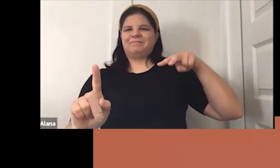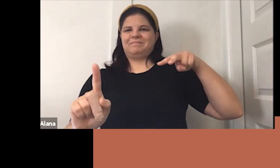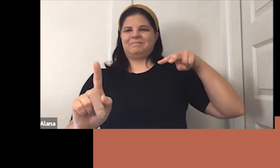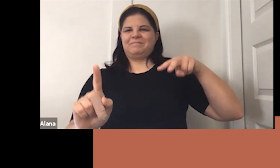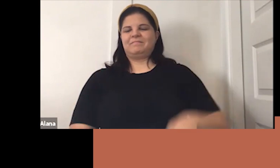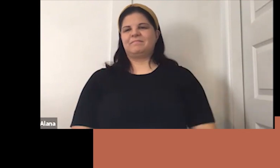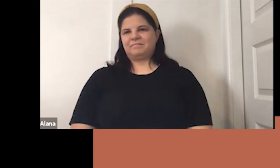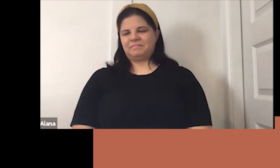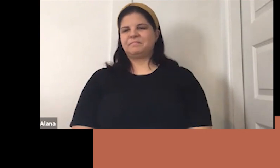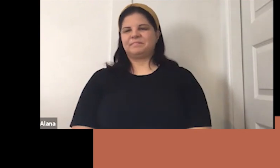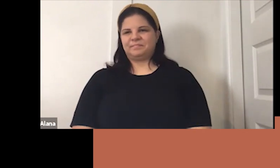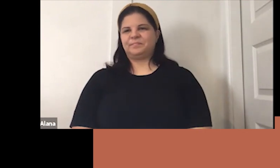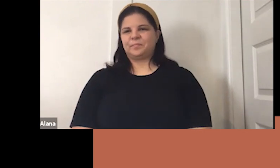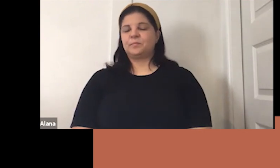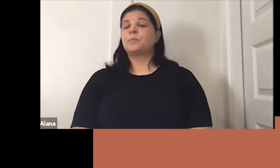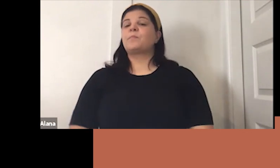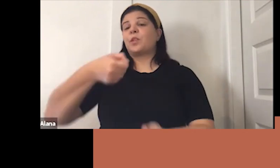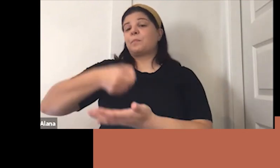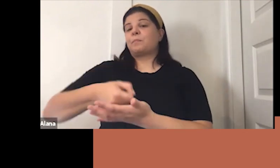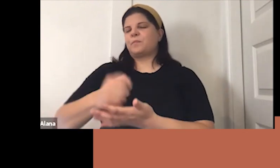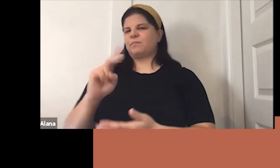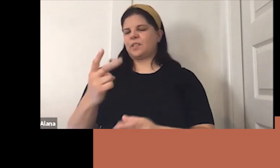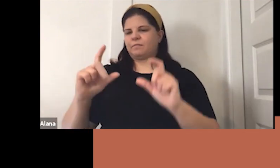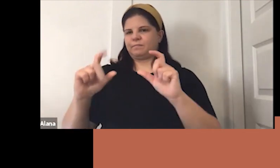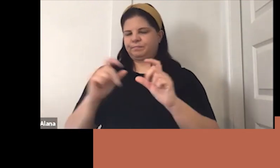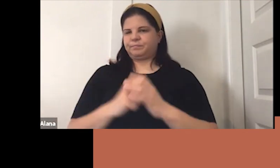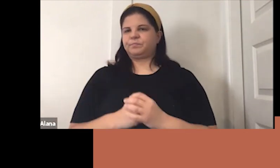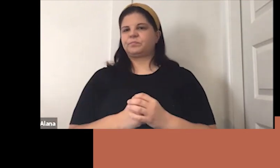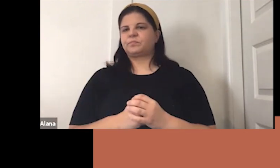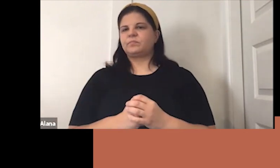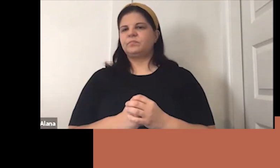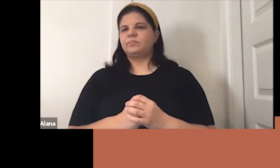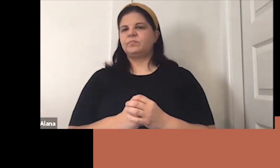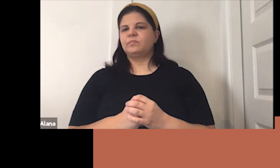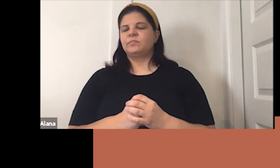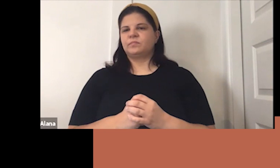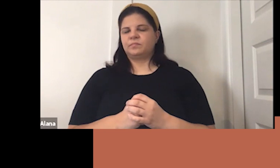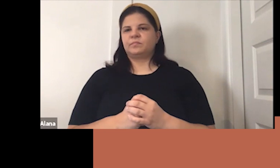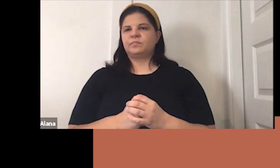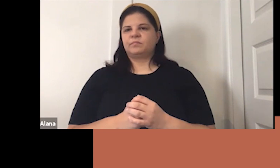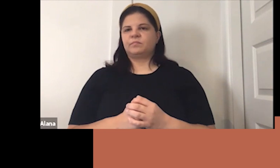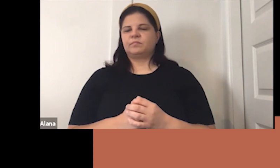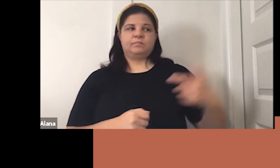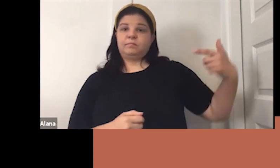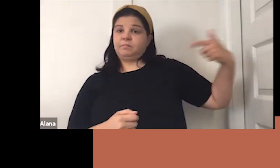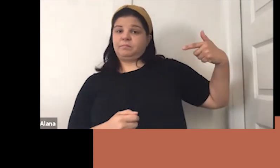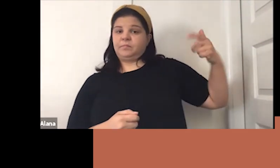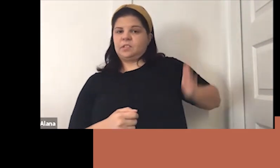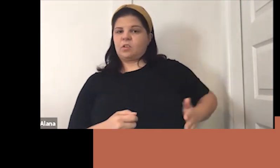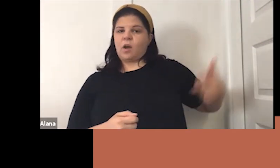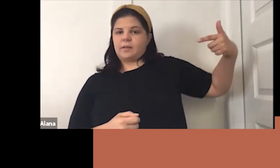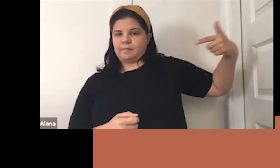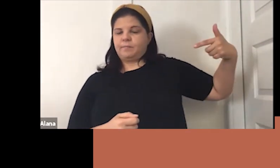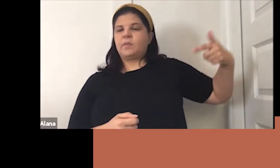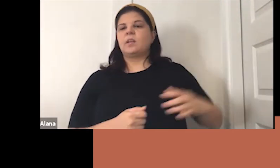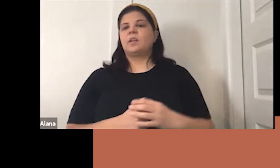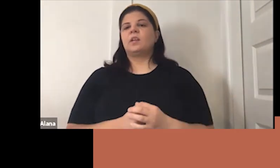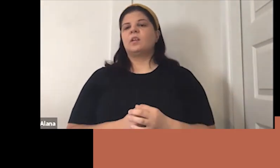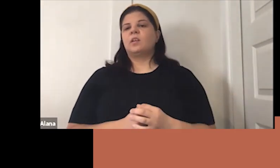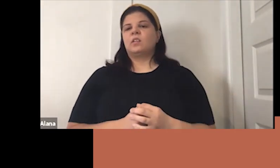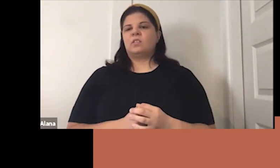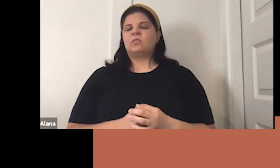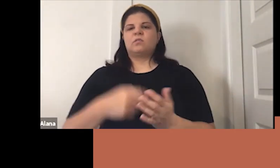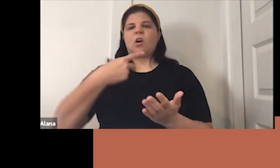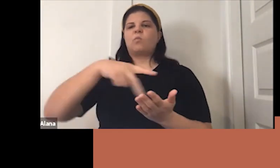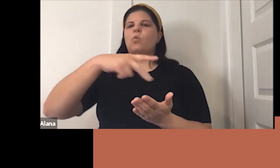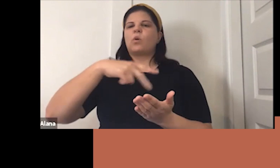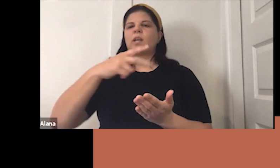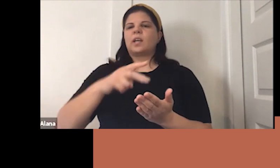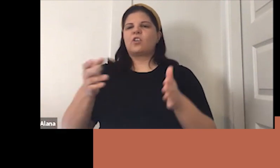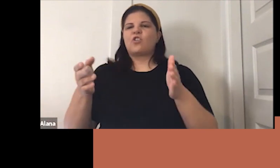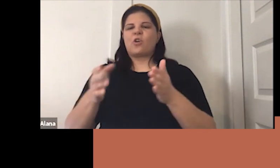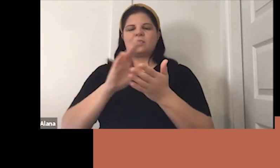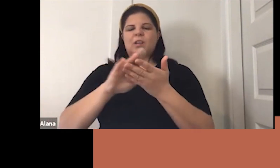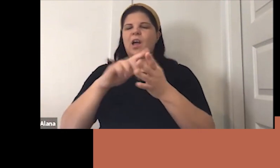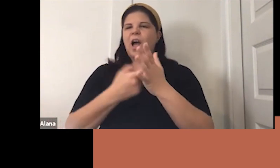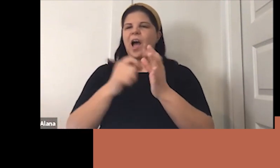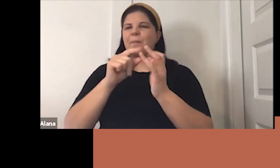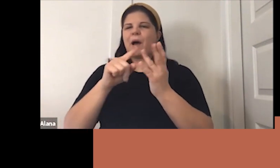In the second image it is a side shot of me walking by a sandstone wall by a harbour.